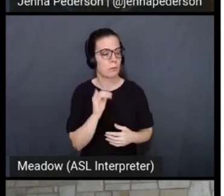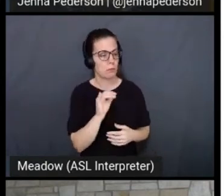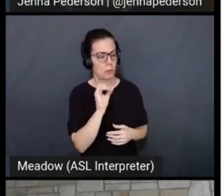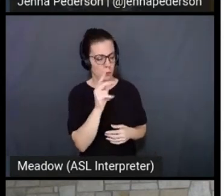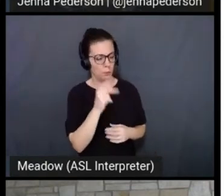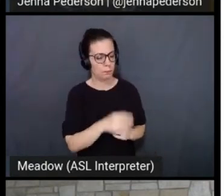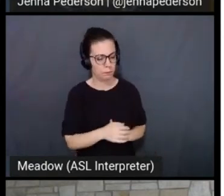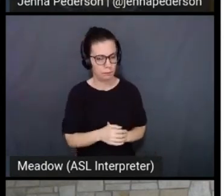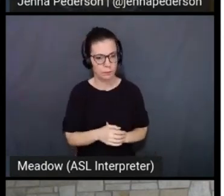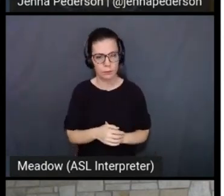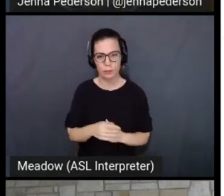So I'm just launching this,